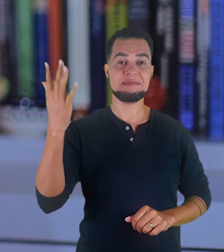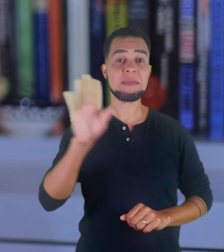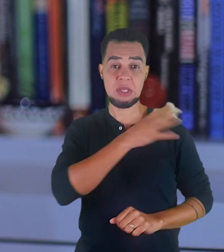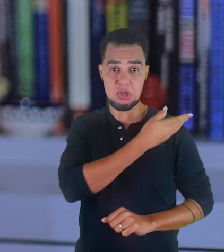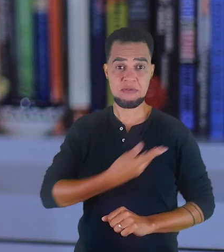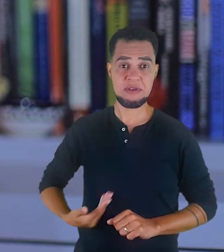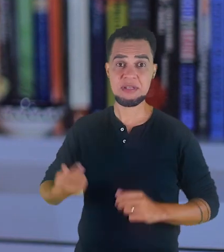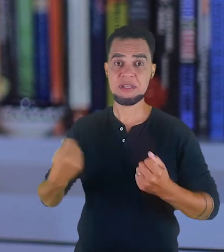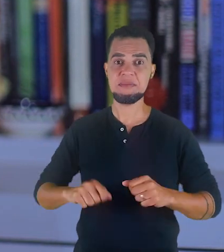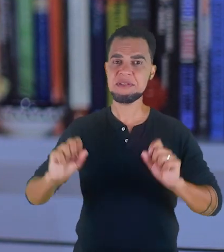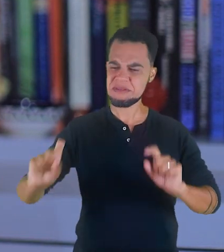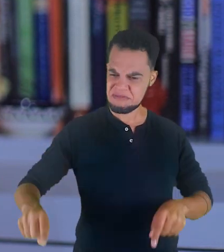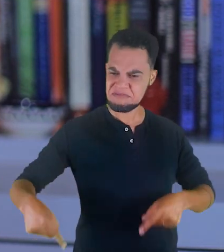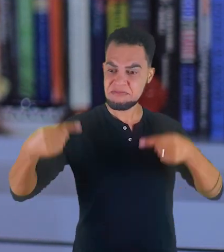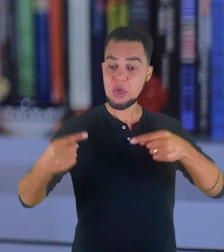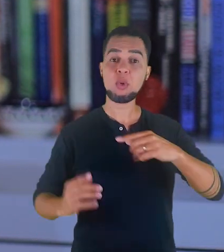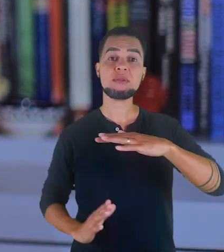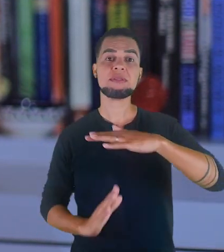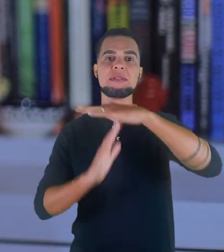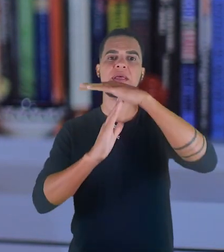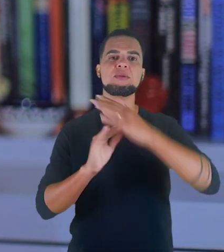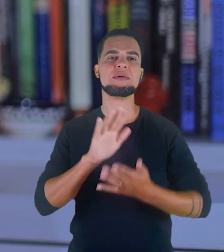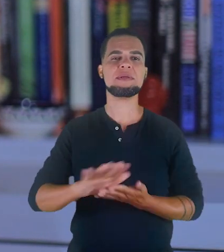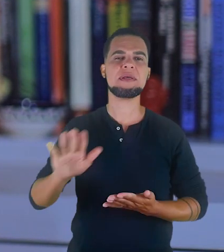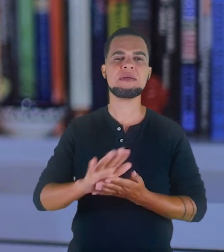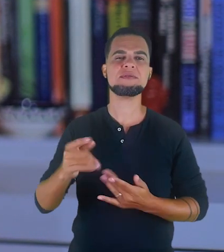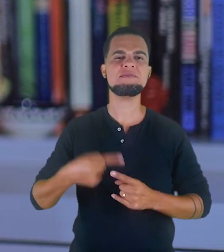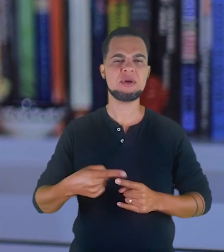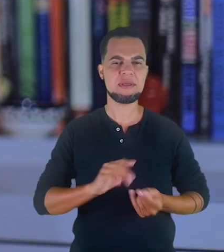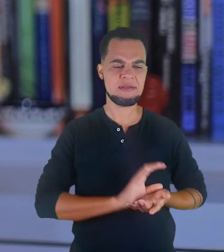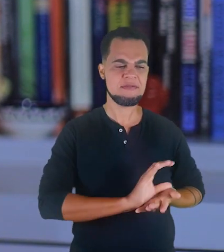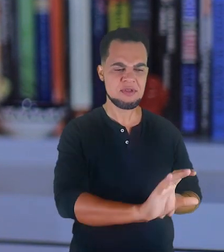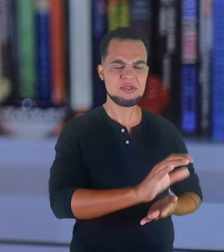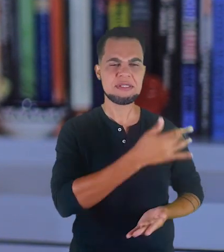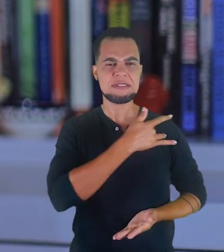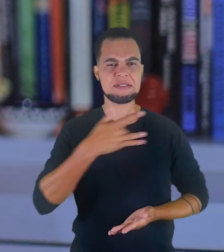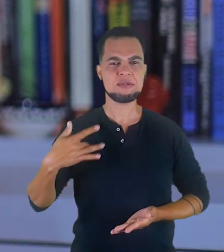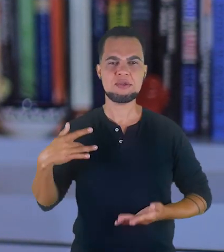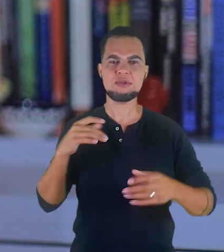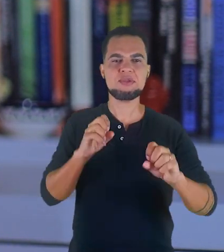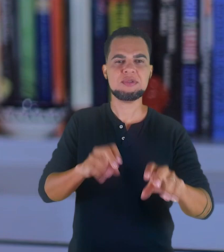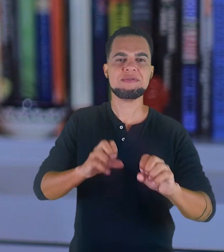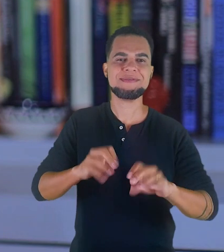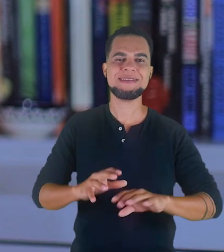This administration has to confront the spending ceiling because investments in health and education